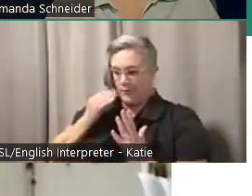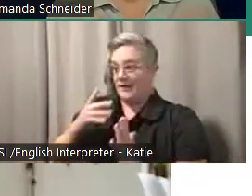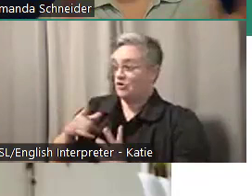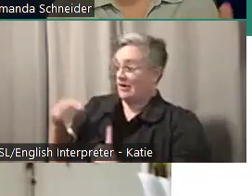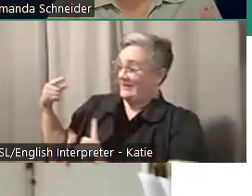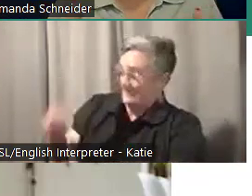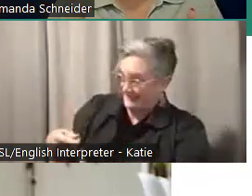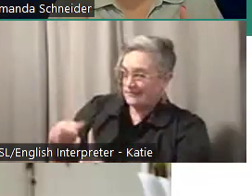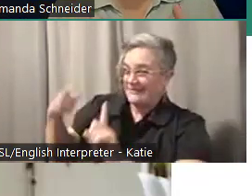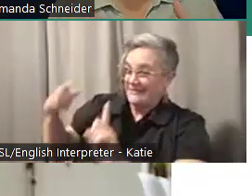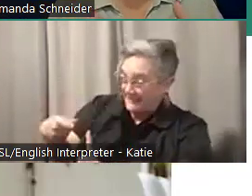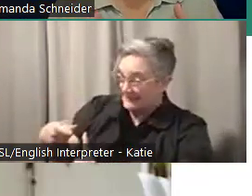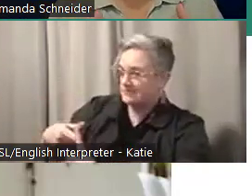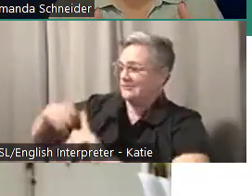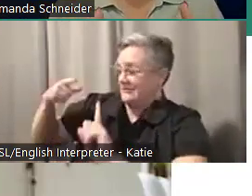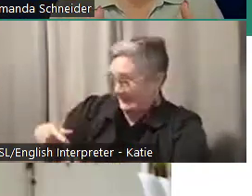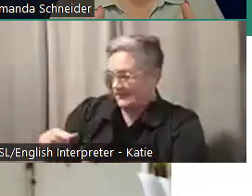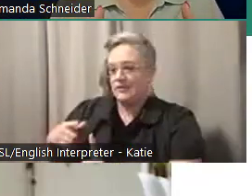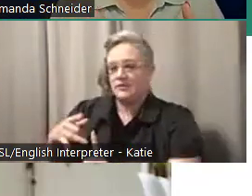And pointing that out, so your child is…